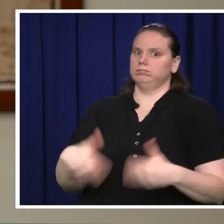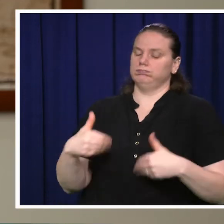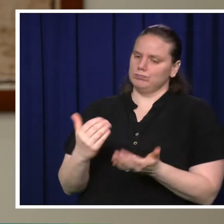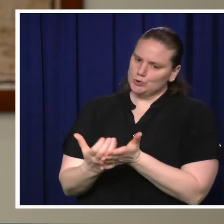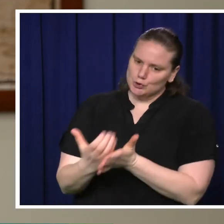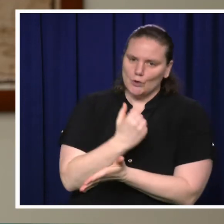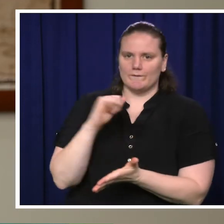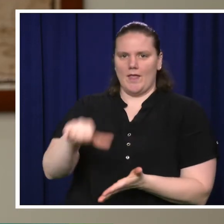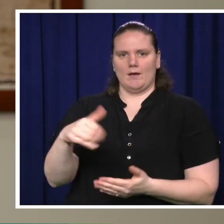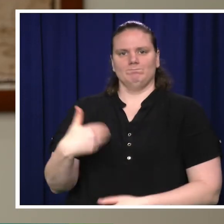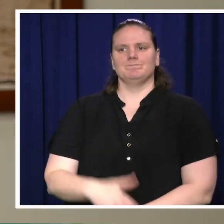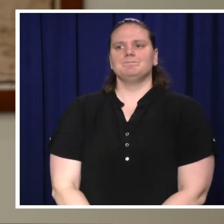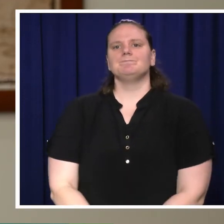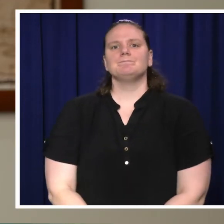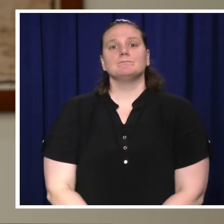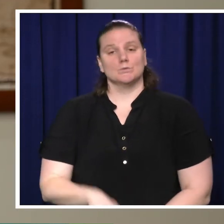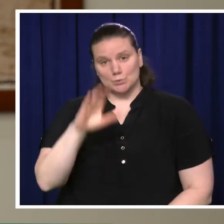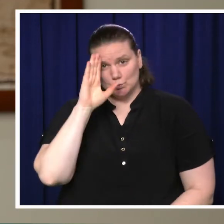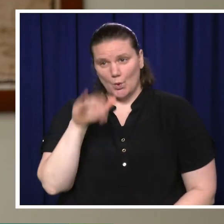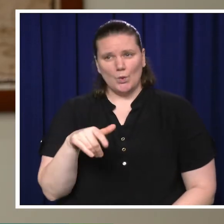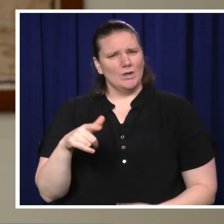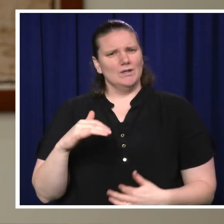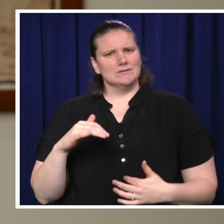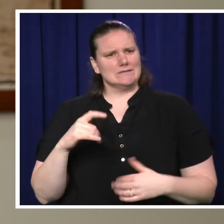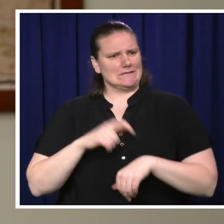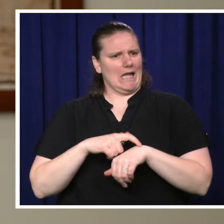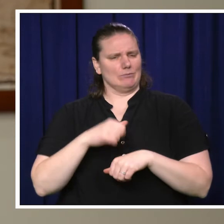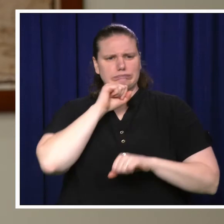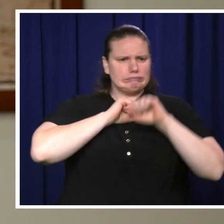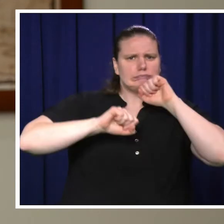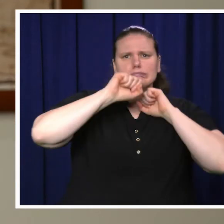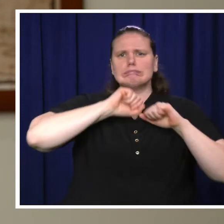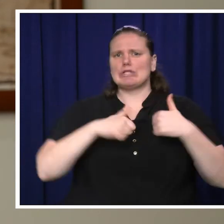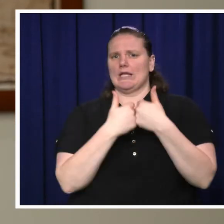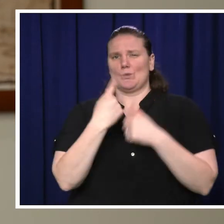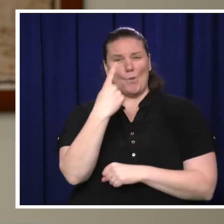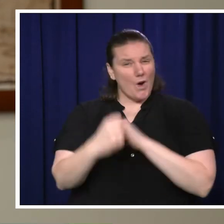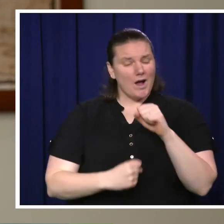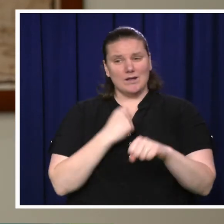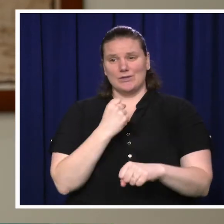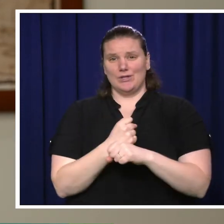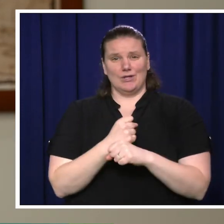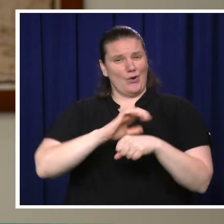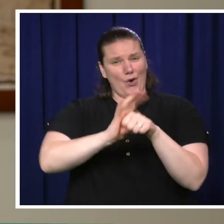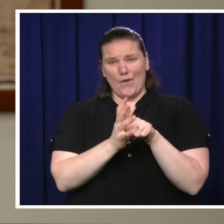Recognition of your good work is very well deserved. As you know, these are challenging times and we're just